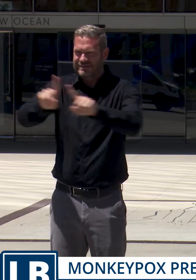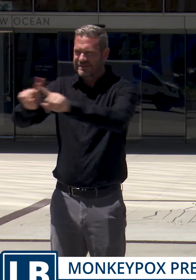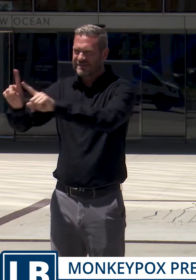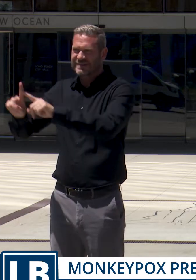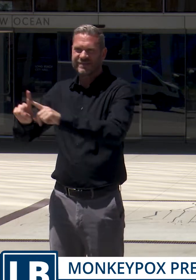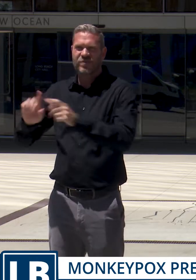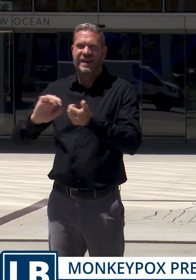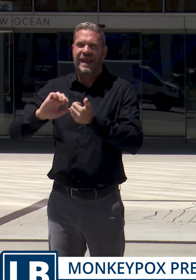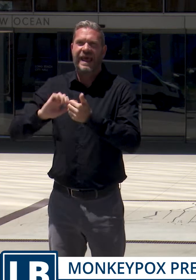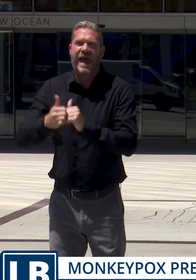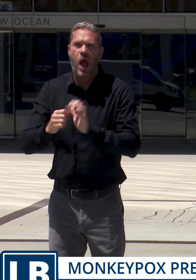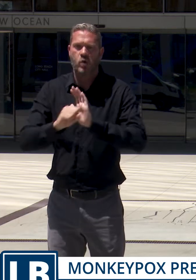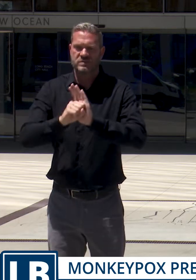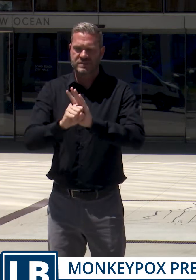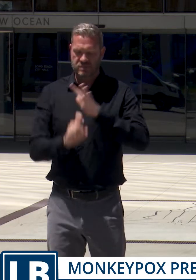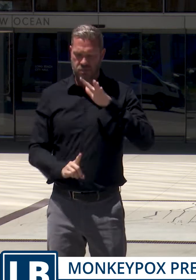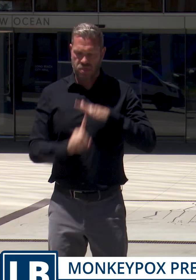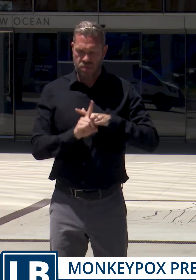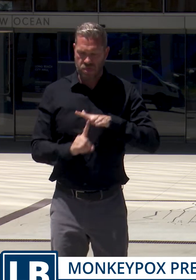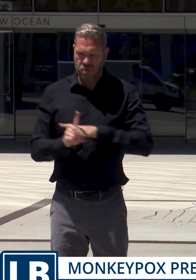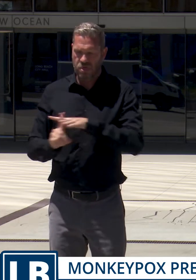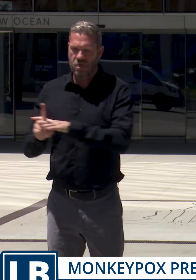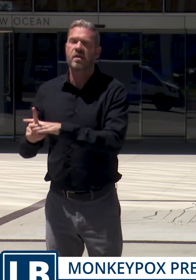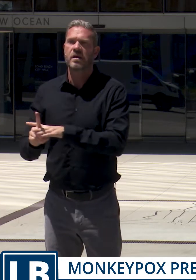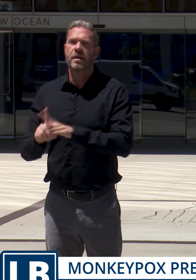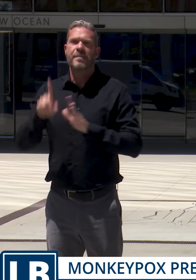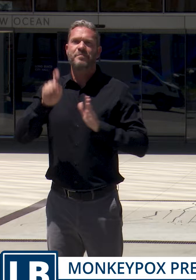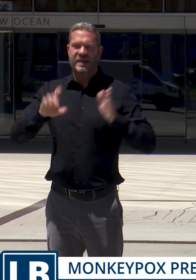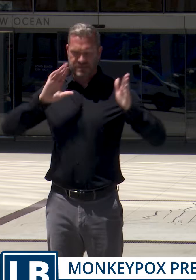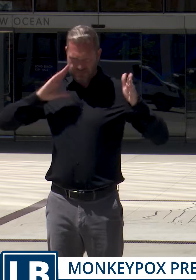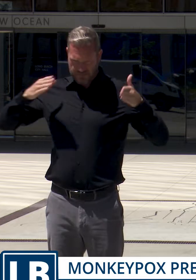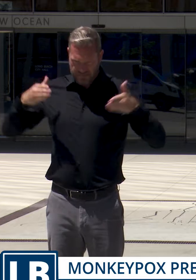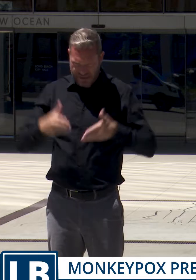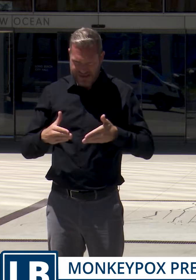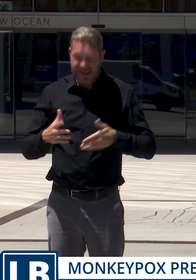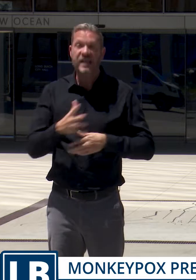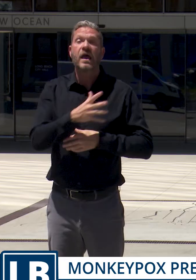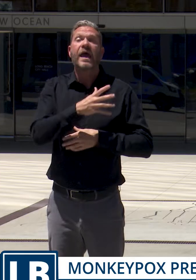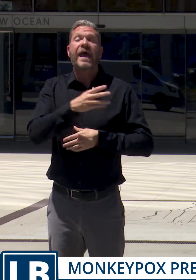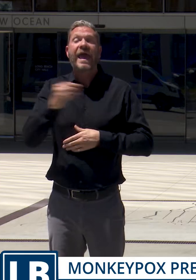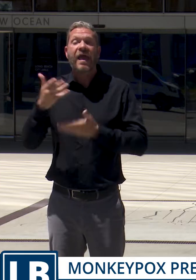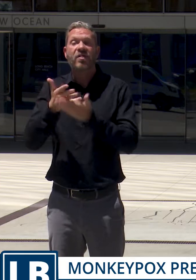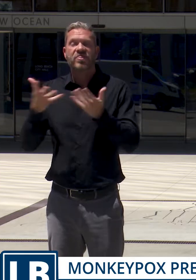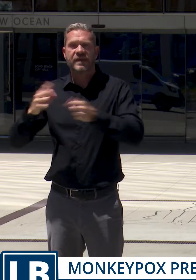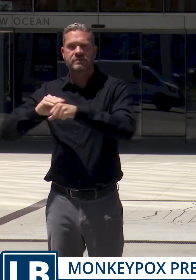attention to any symptoms you have as well as activities which might put you at risk which we'll